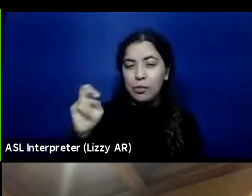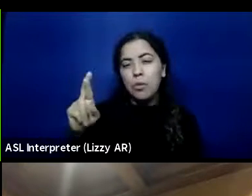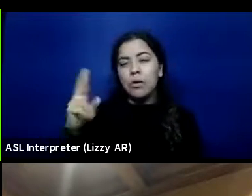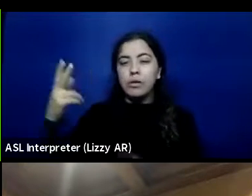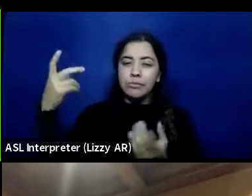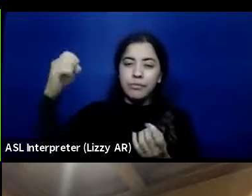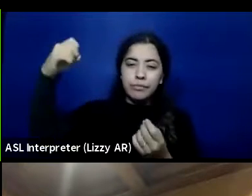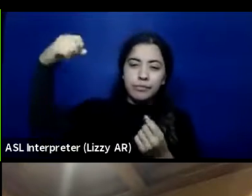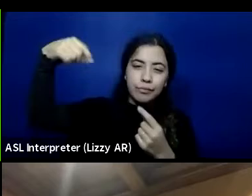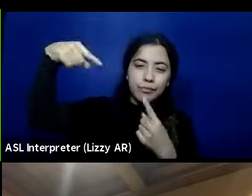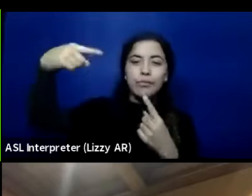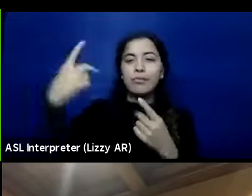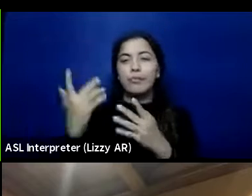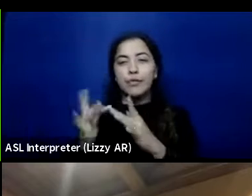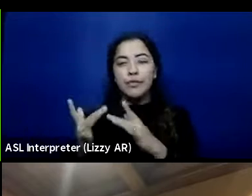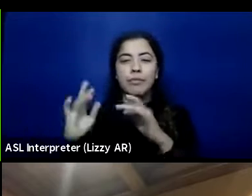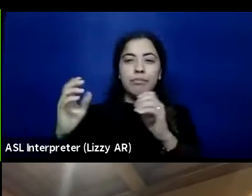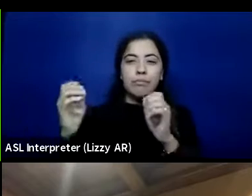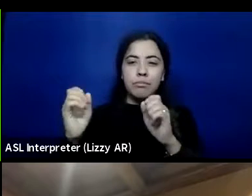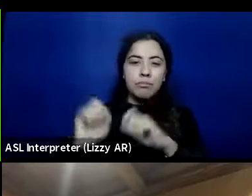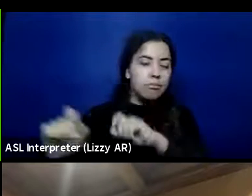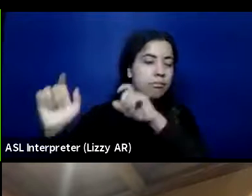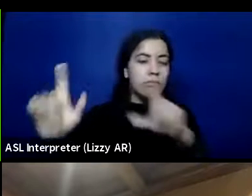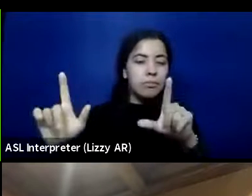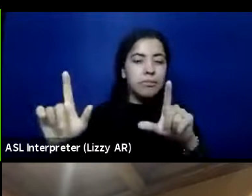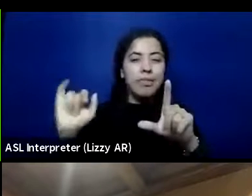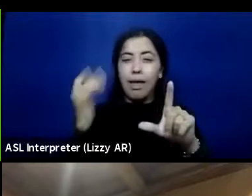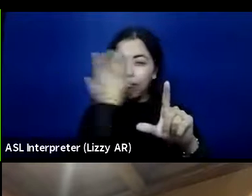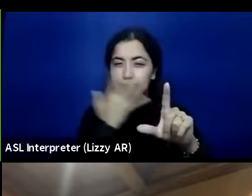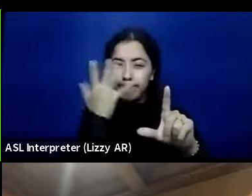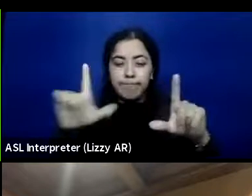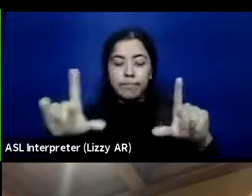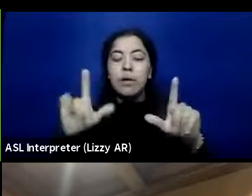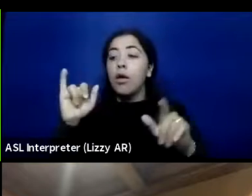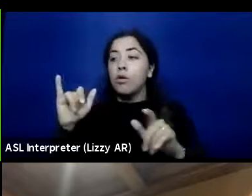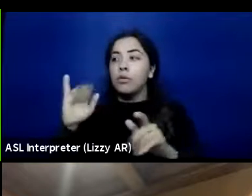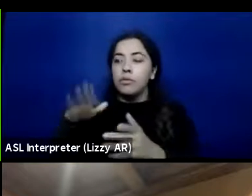and the arrival of commercial internet services around 1989,